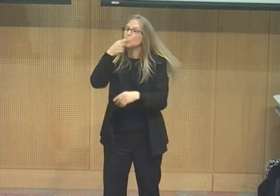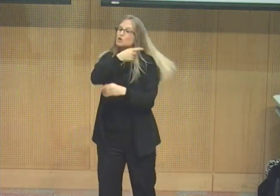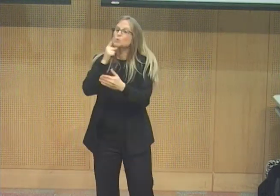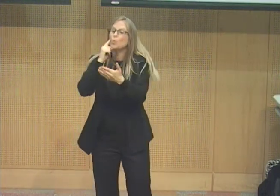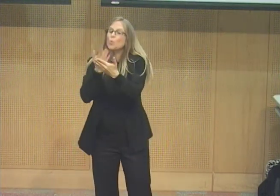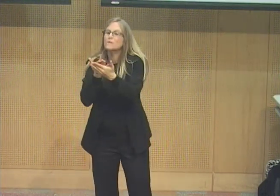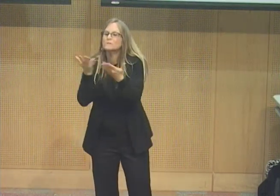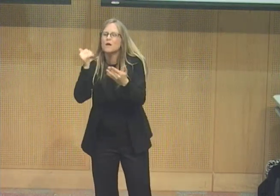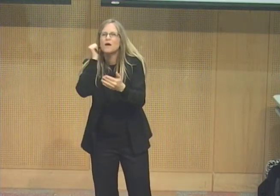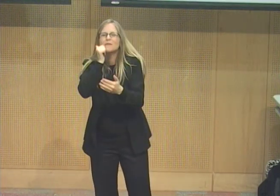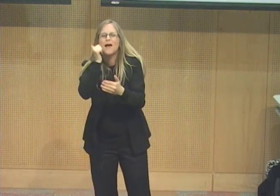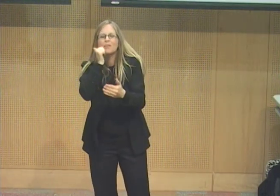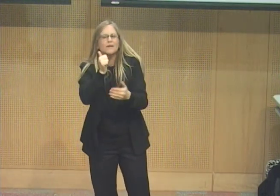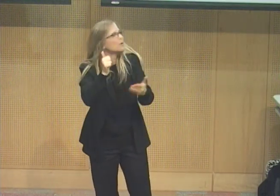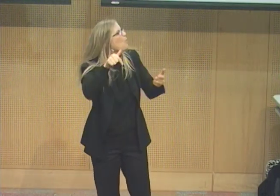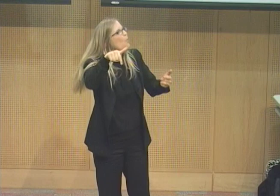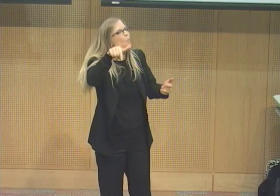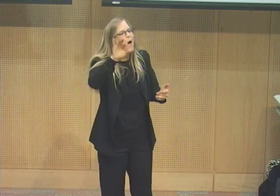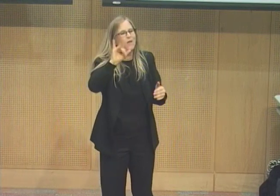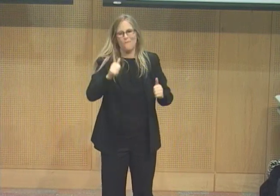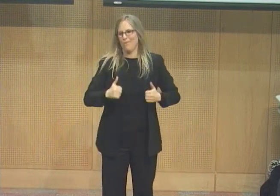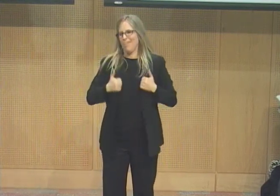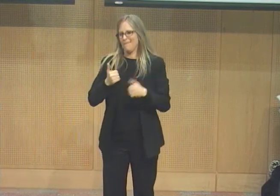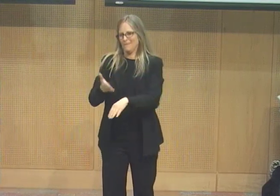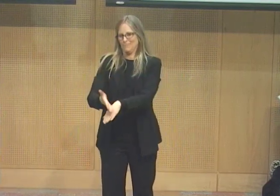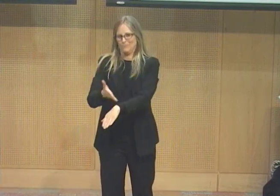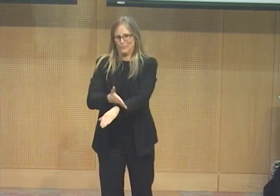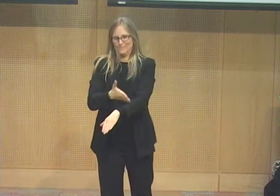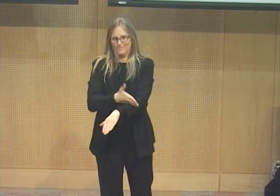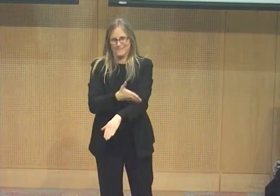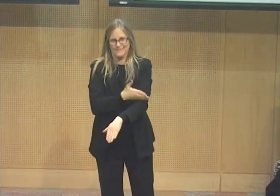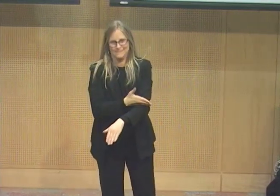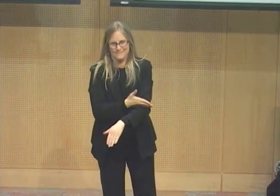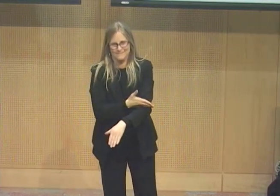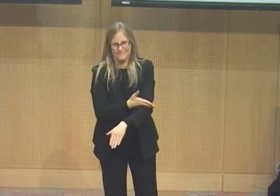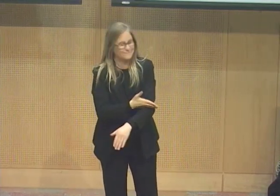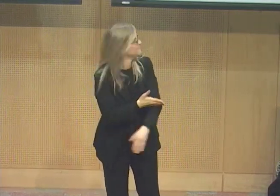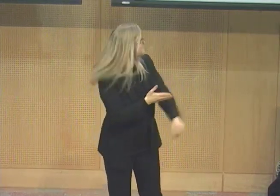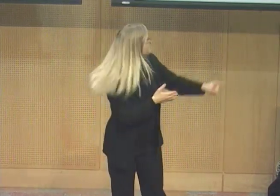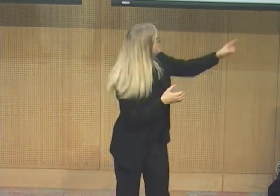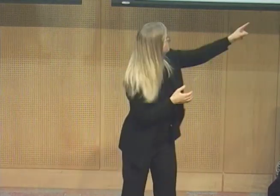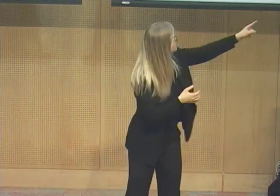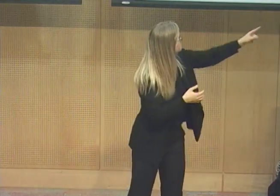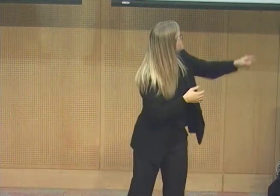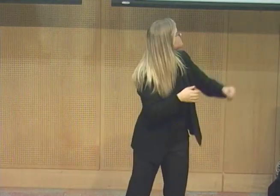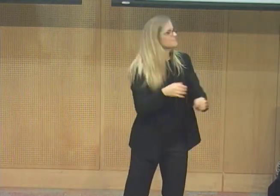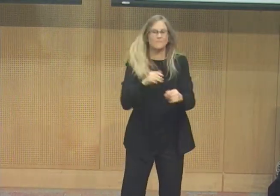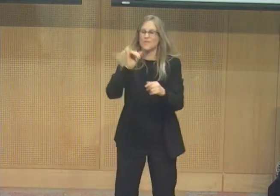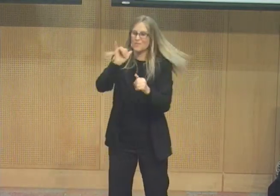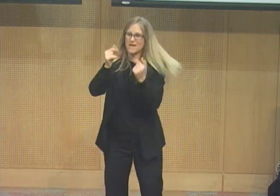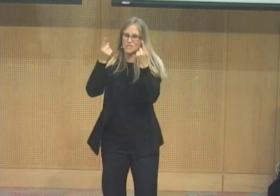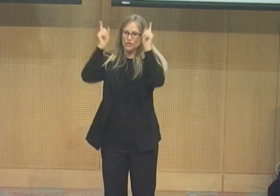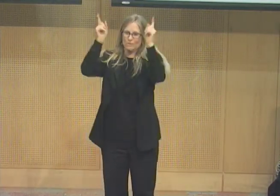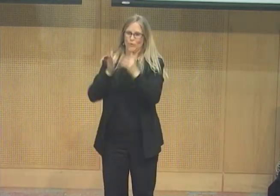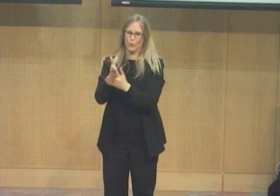"I witness daily the quality of life improvements achieved through this marvelous device"...